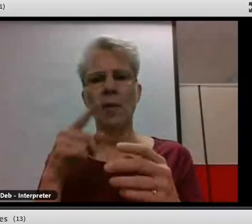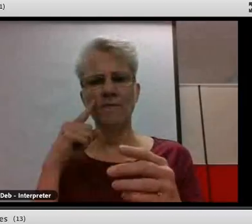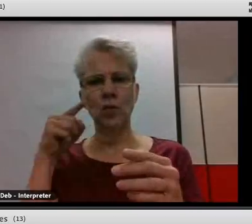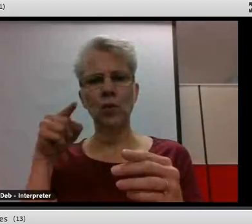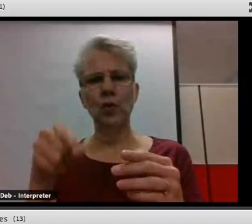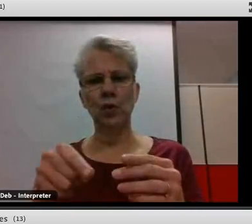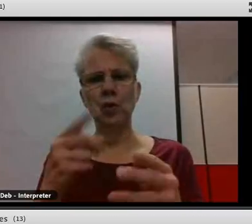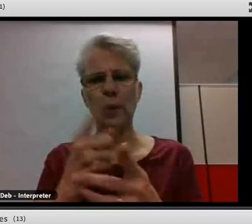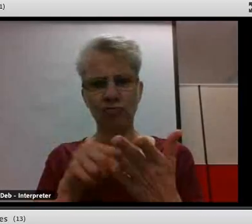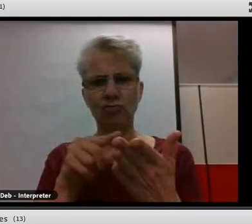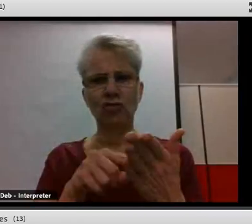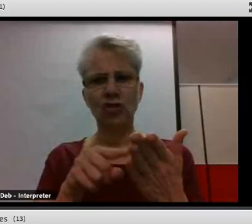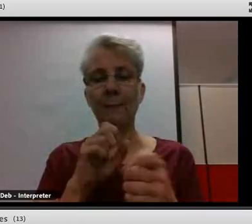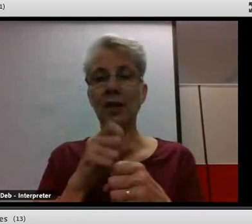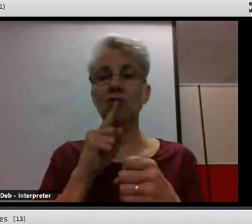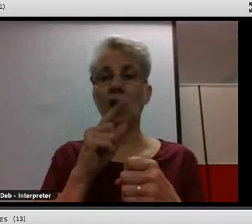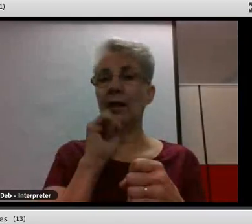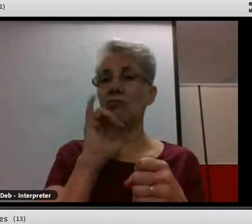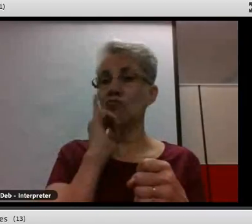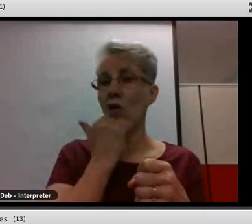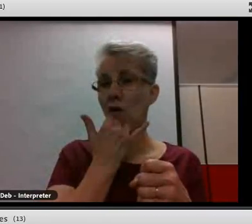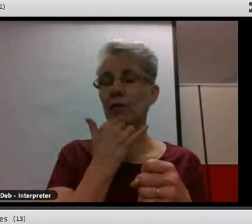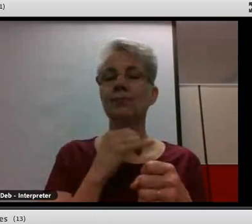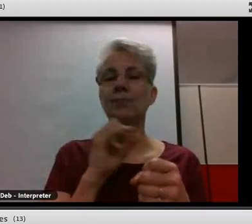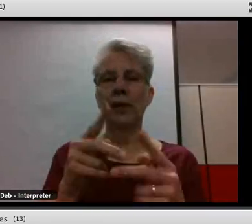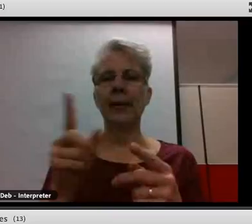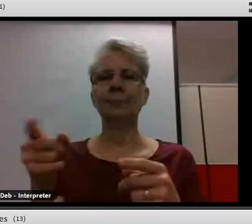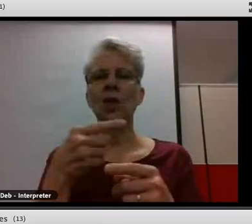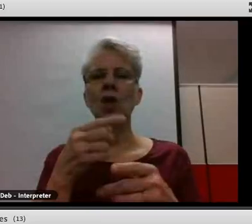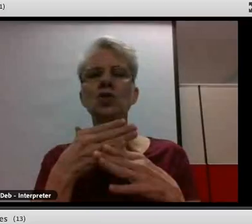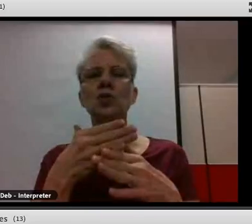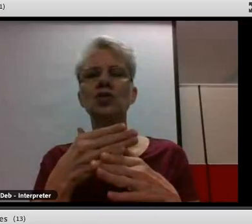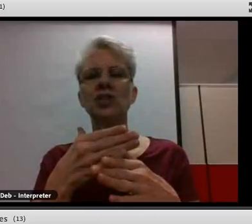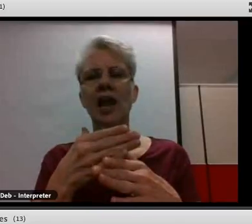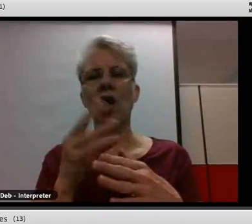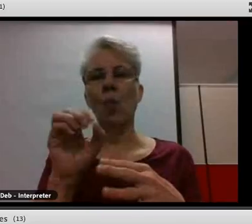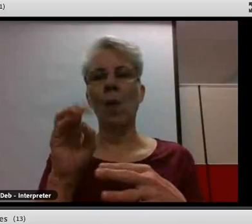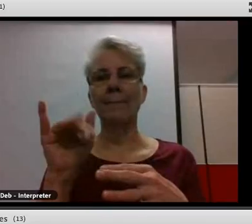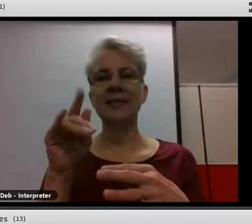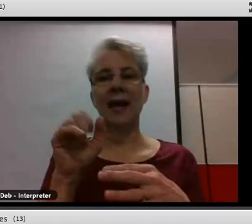operable, understandable and robust. And we'll talk a little bit more about those in a minute,